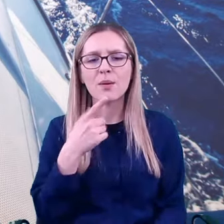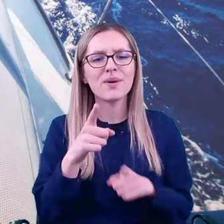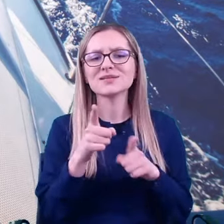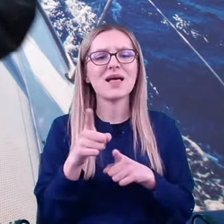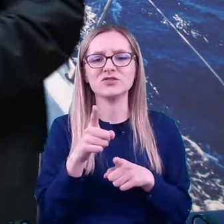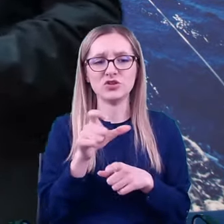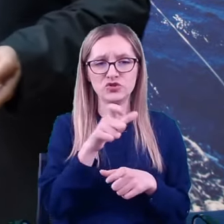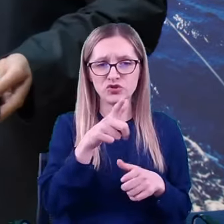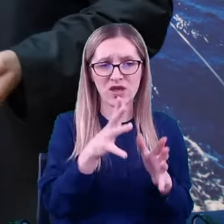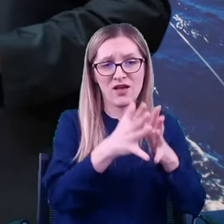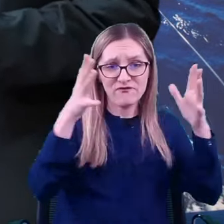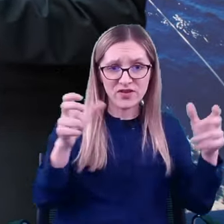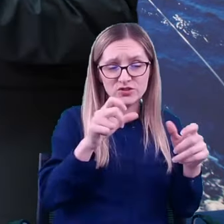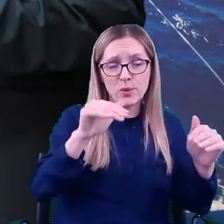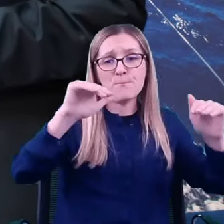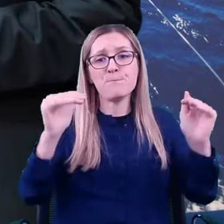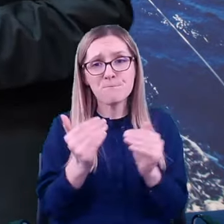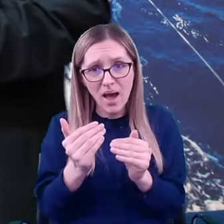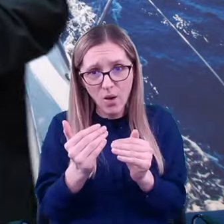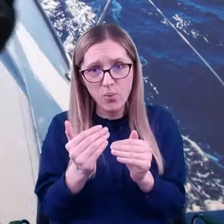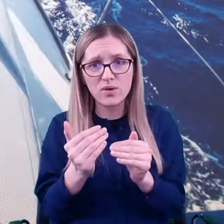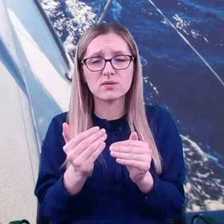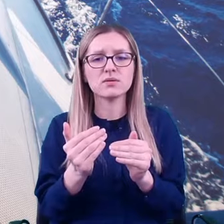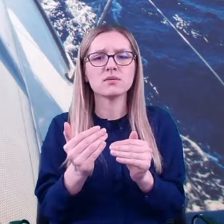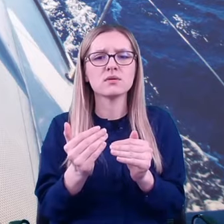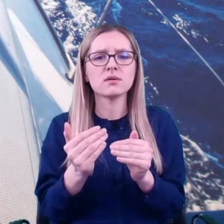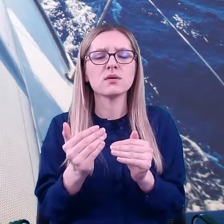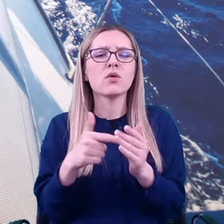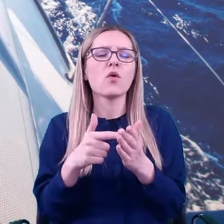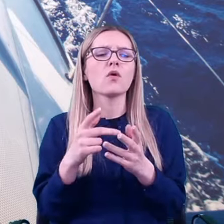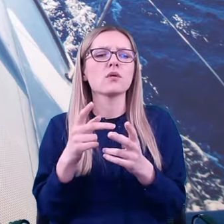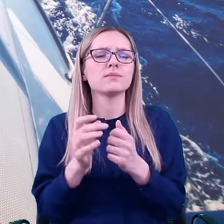its potential will depend only on its type.